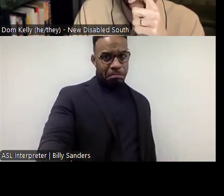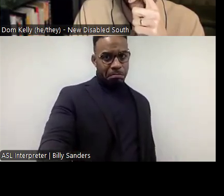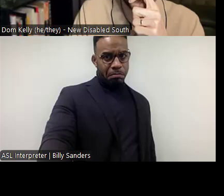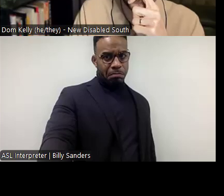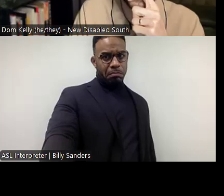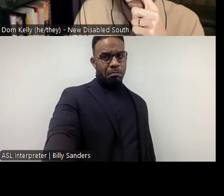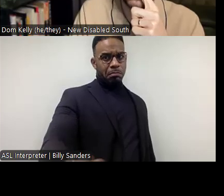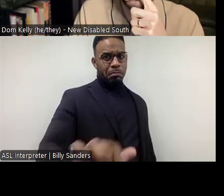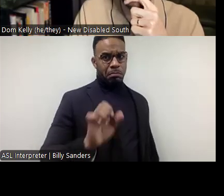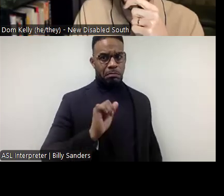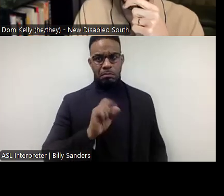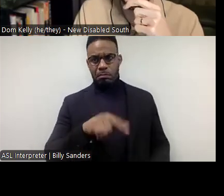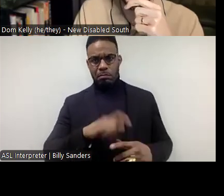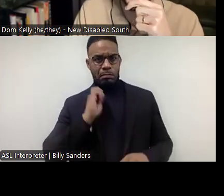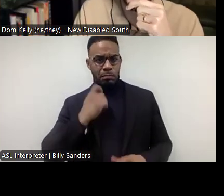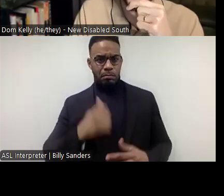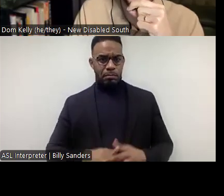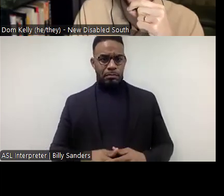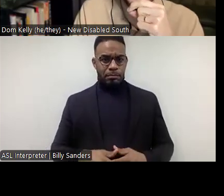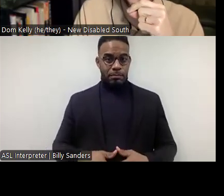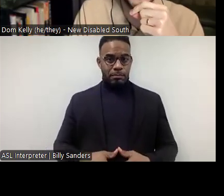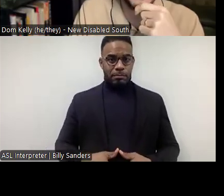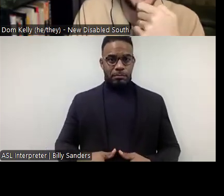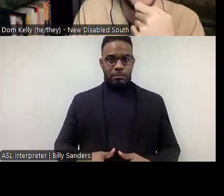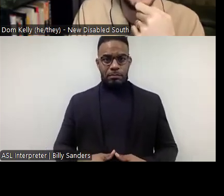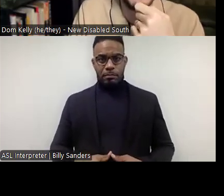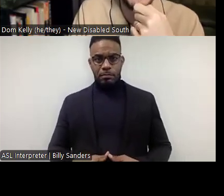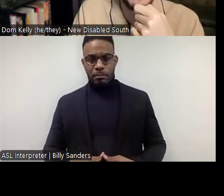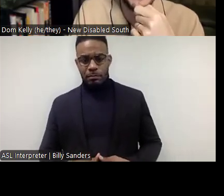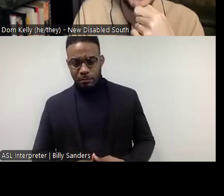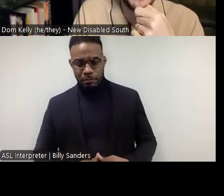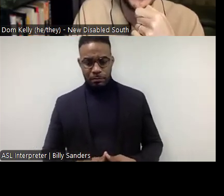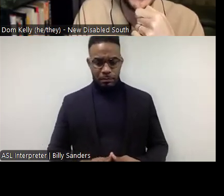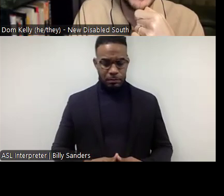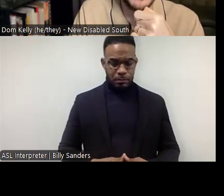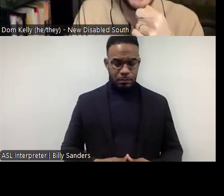with the mic. » JESSICA LEHMAN: I cannot, unfortunately. I can only ask to unmute.